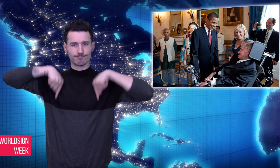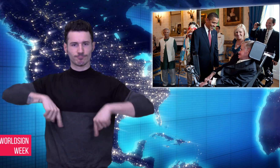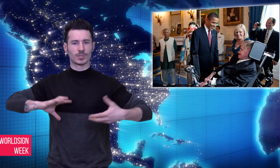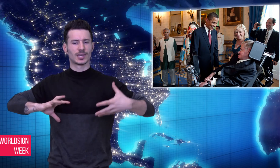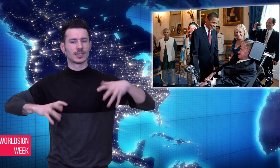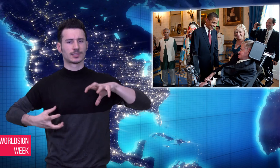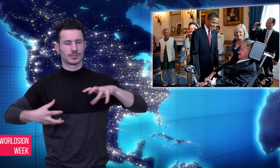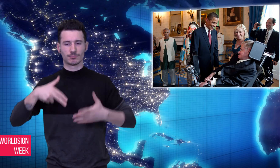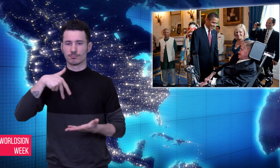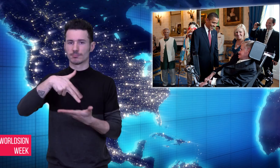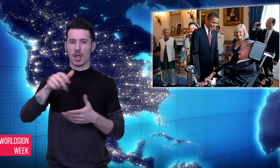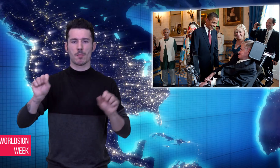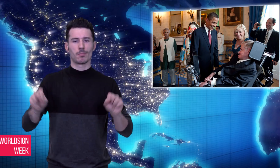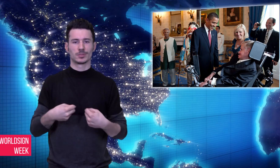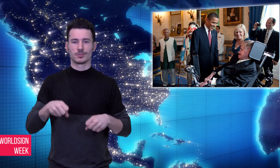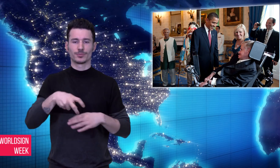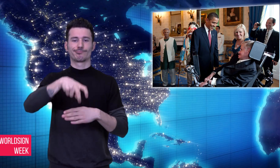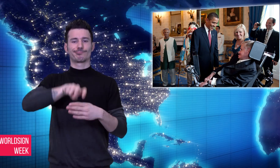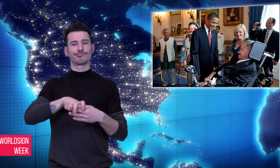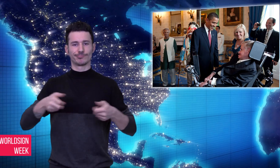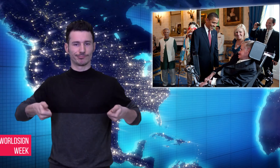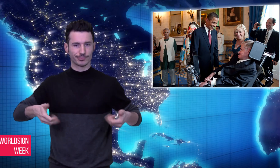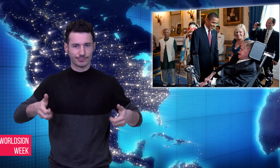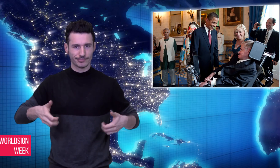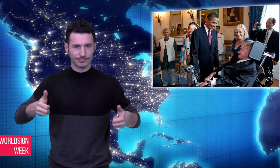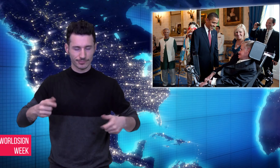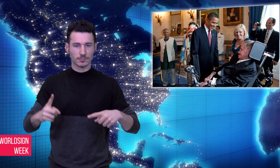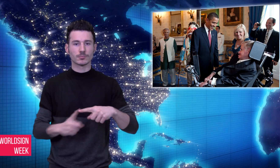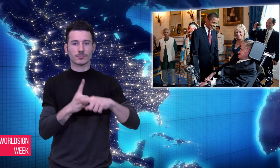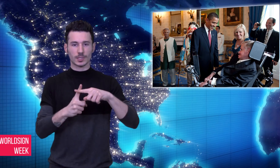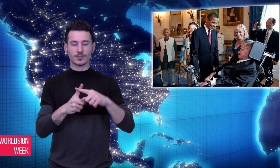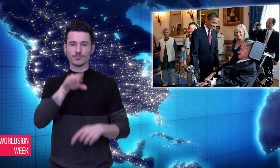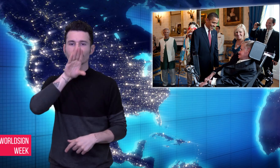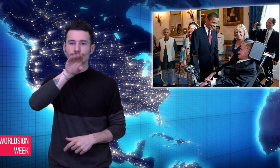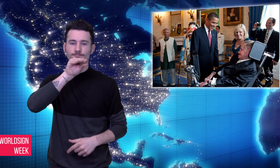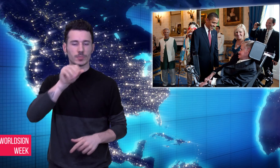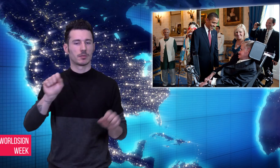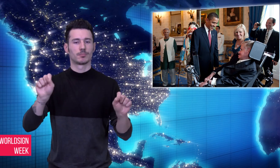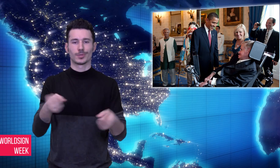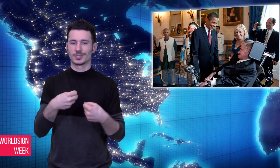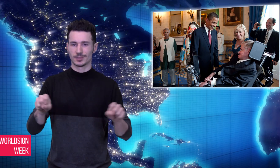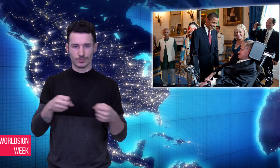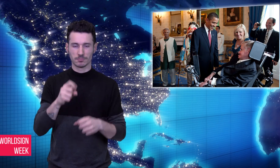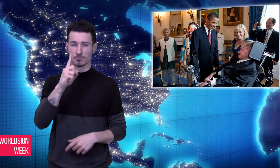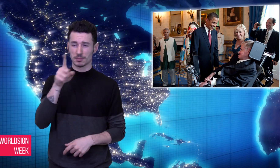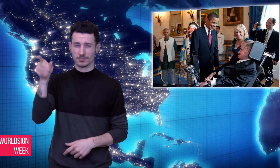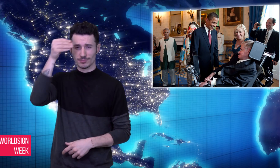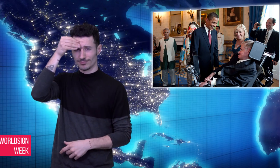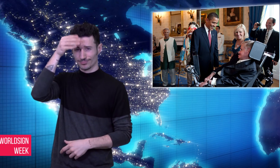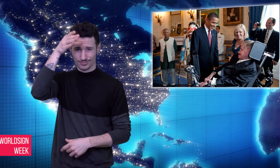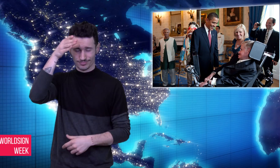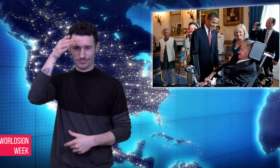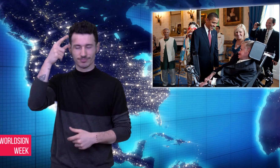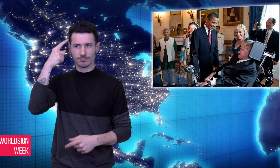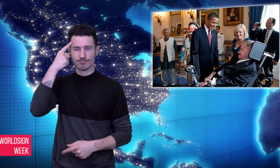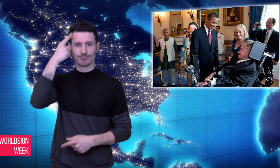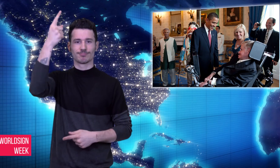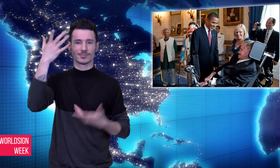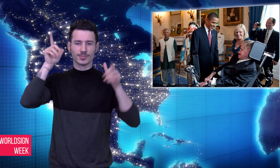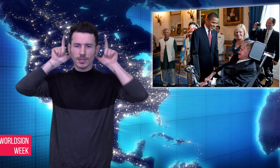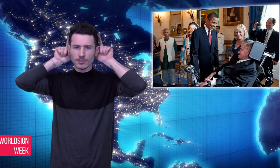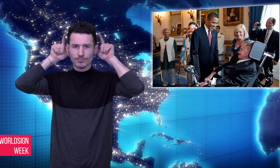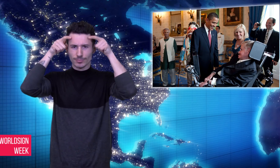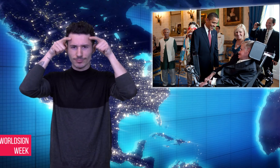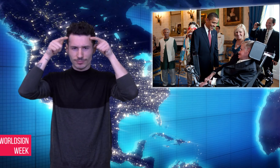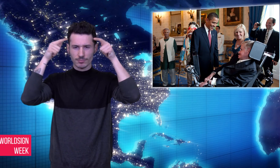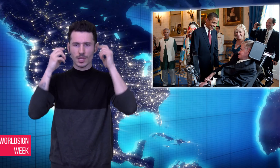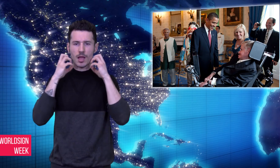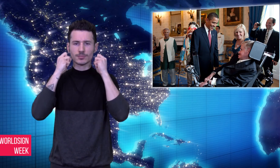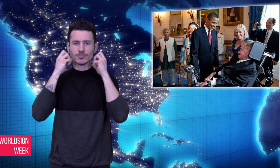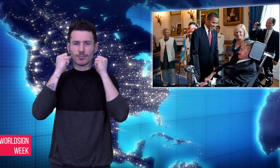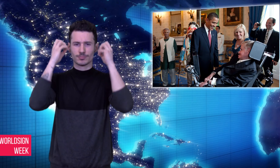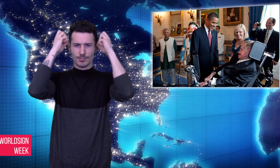which using his single cheek muscle. He